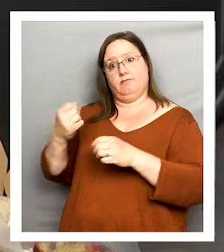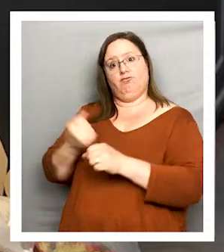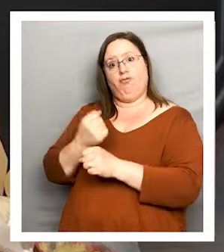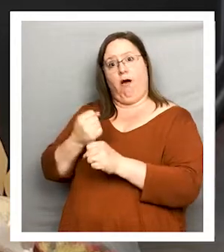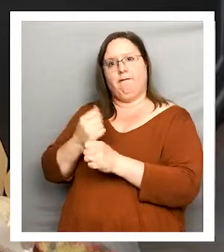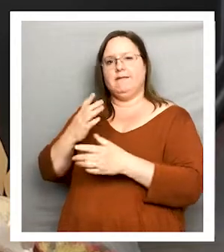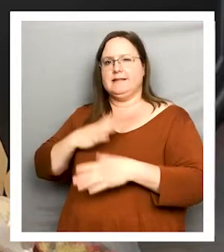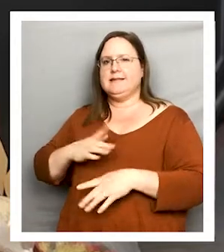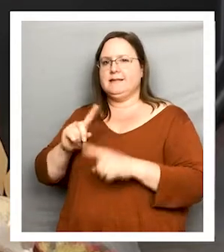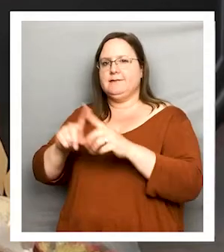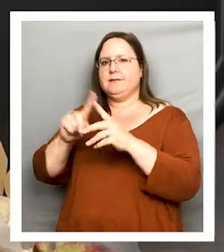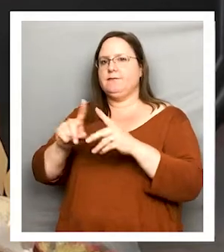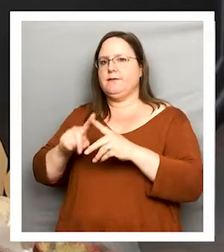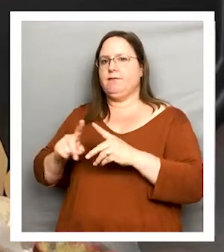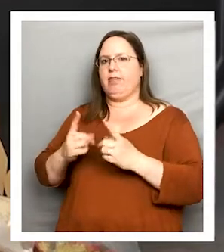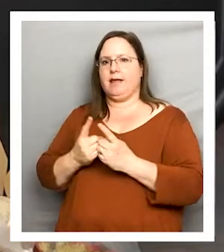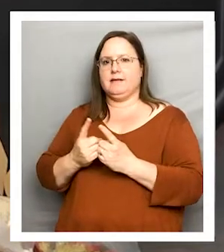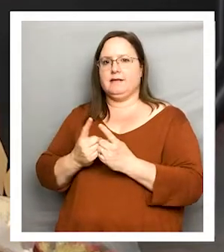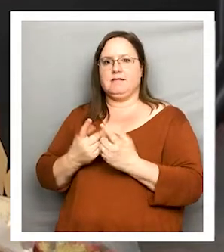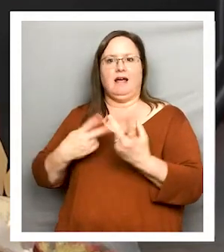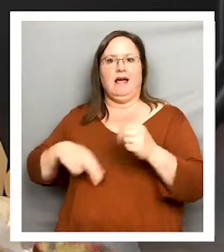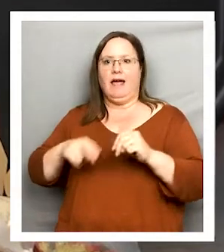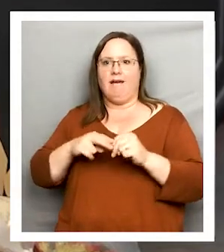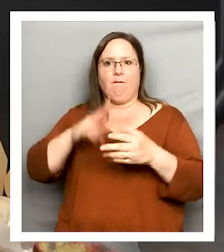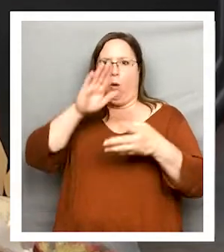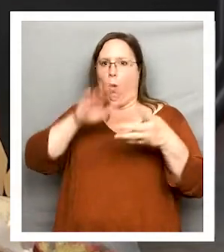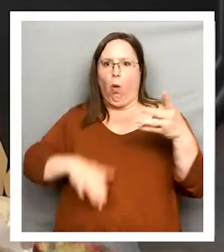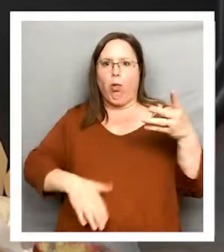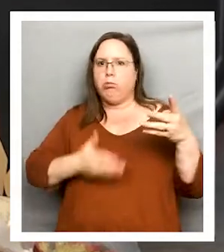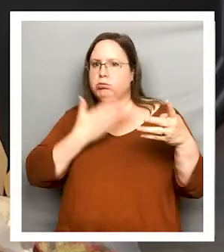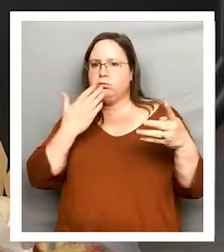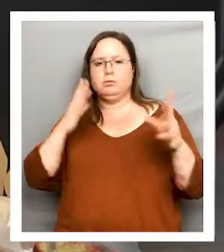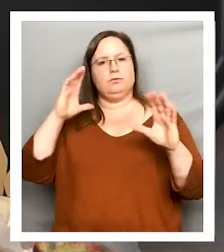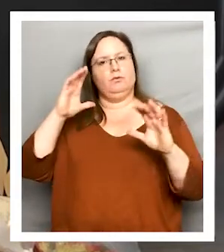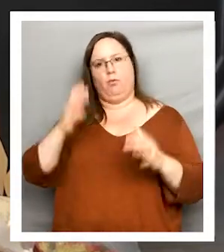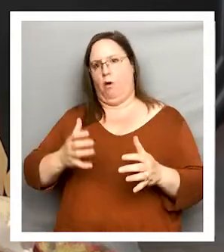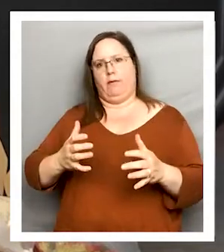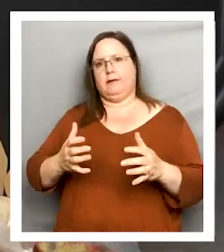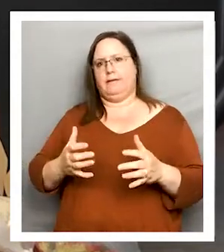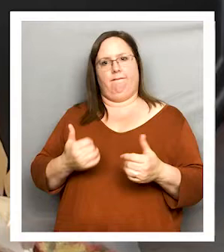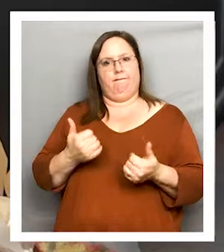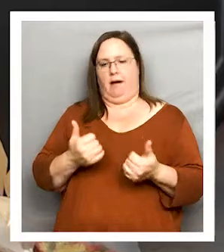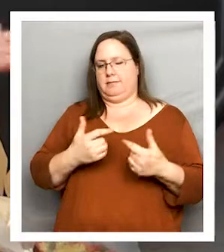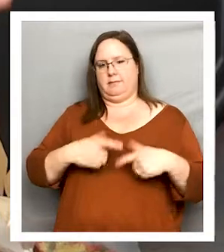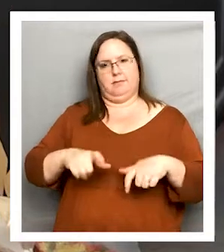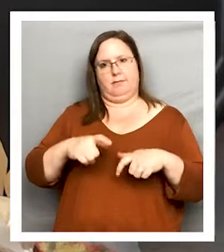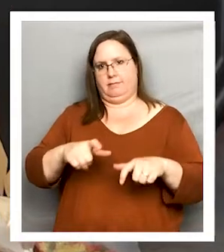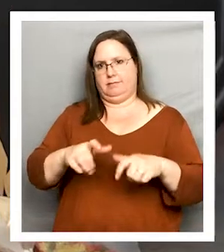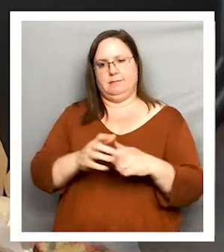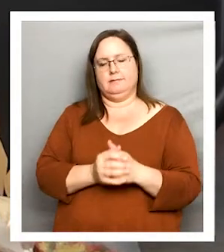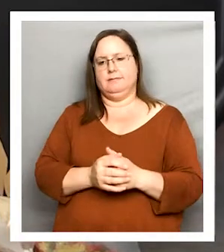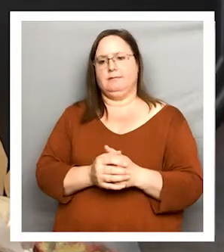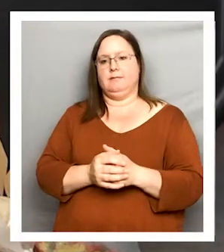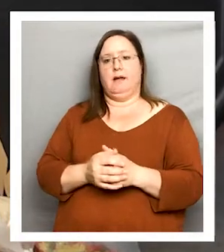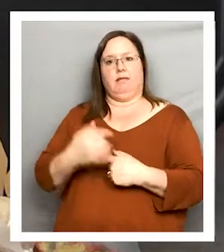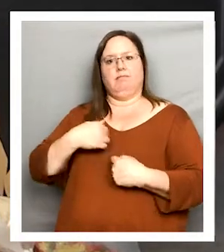not there i'm going to use a tuff spot if you haven't got a tough spot that really doesn't matter you could just use a place on the floor